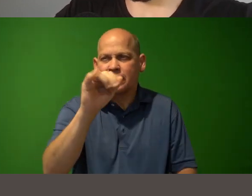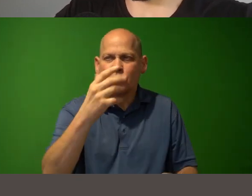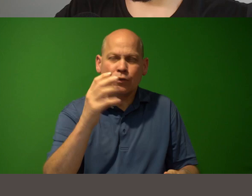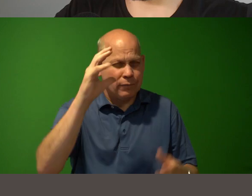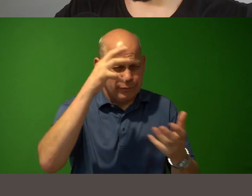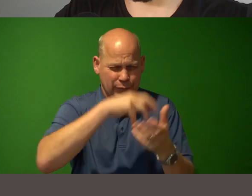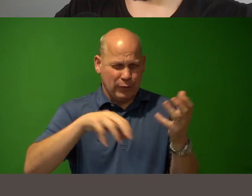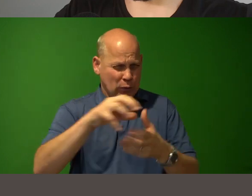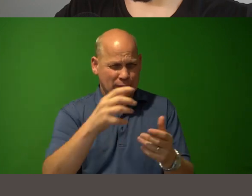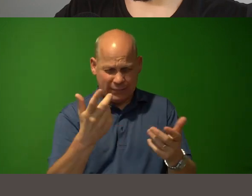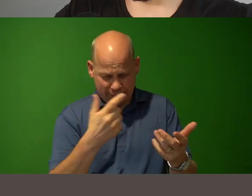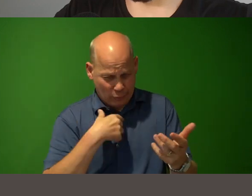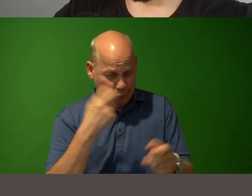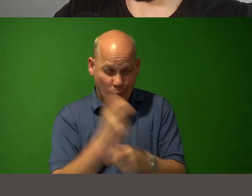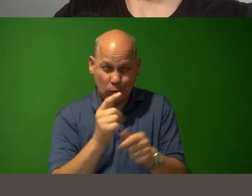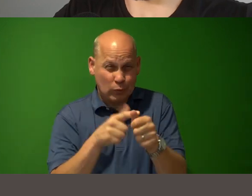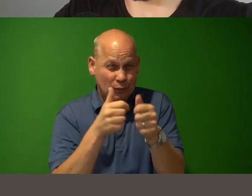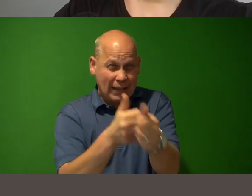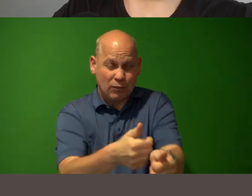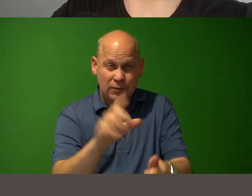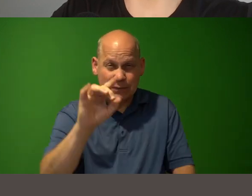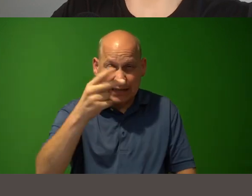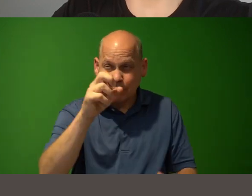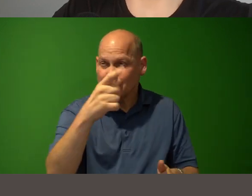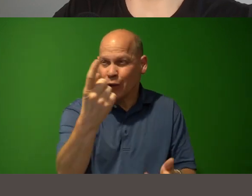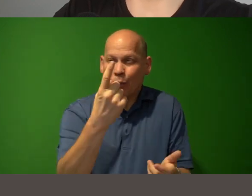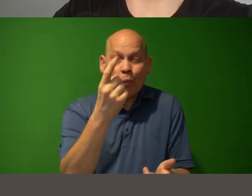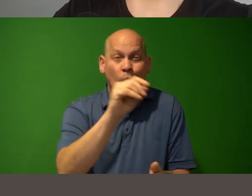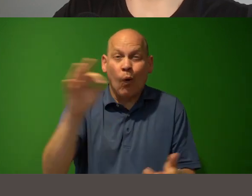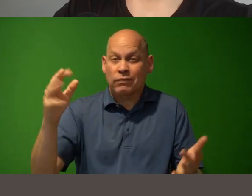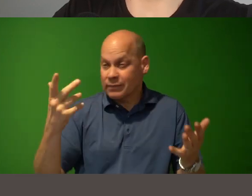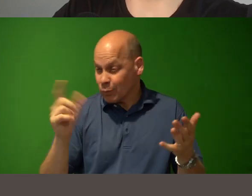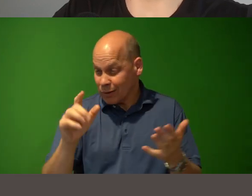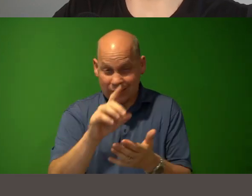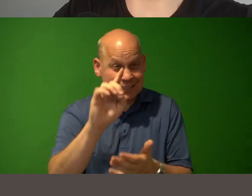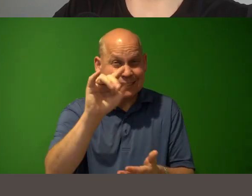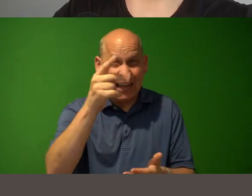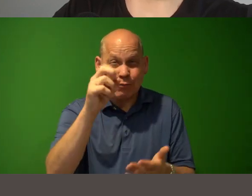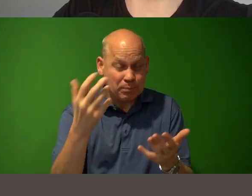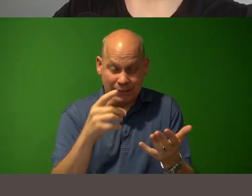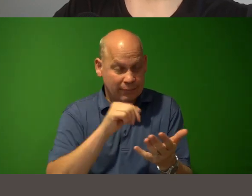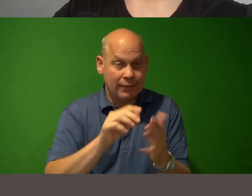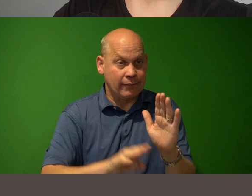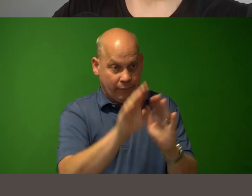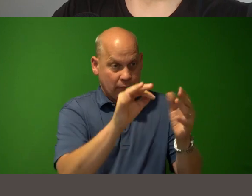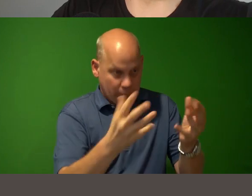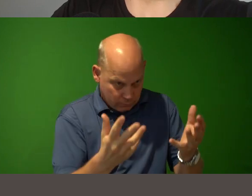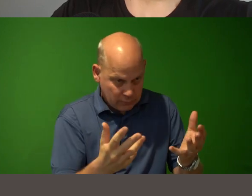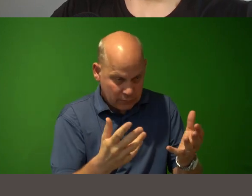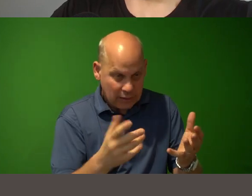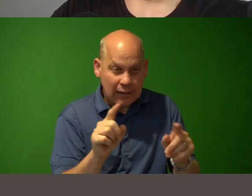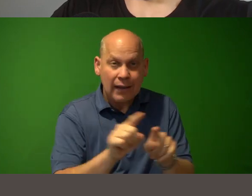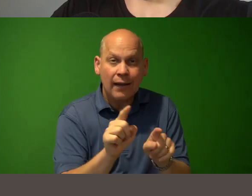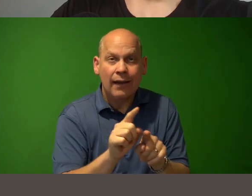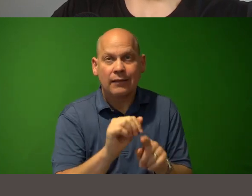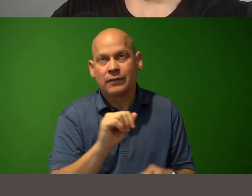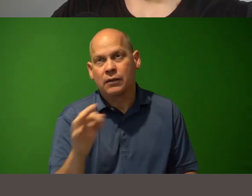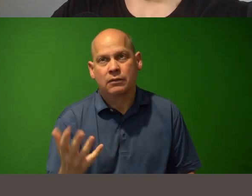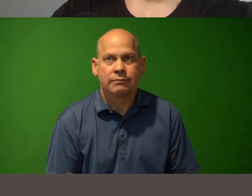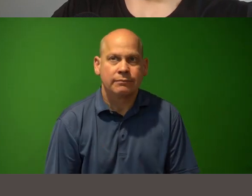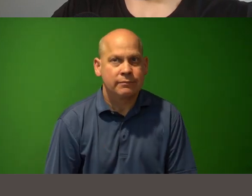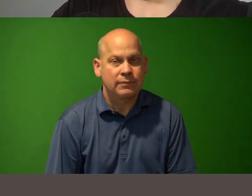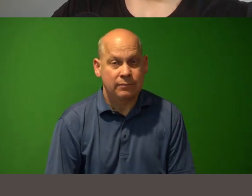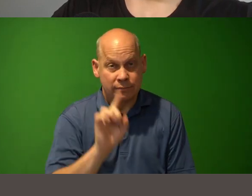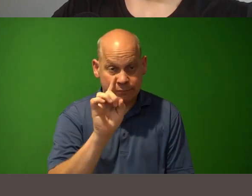are hard to follow, and one-off patterns where diagrams might be done as a single effort